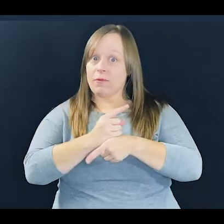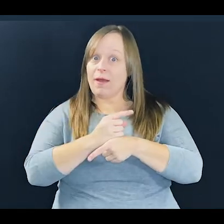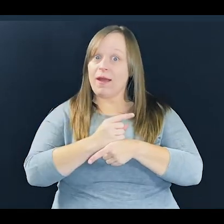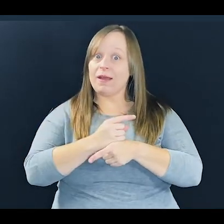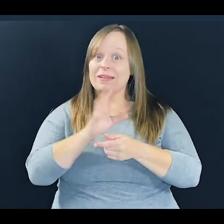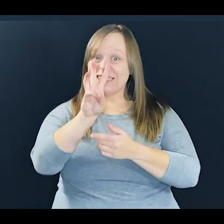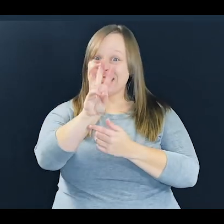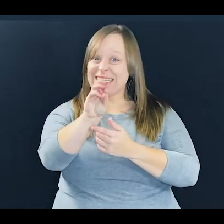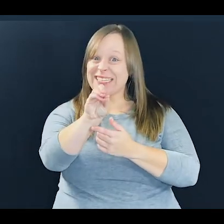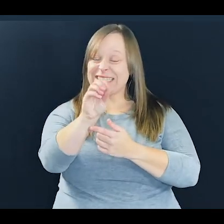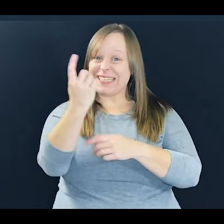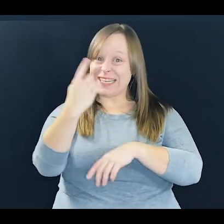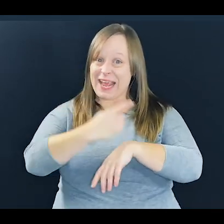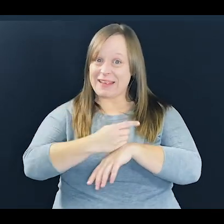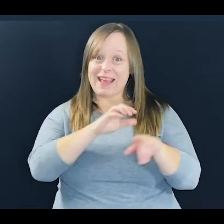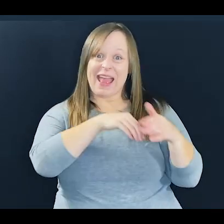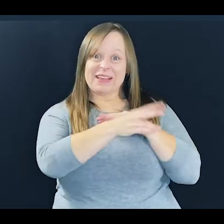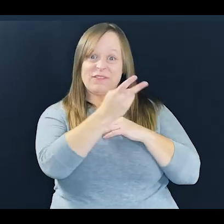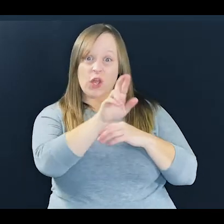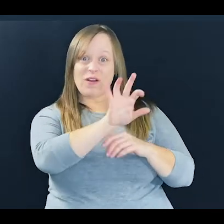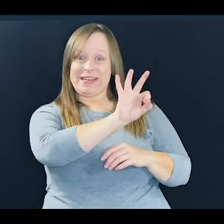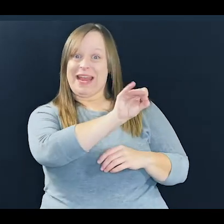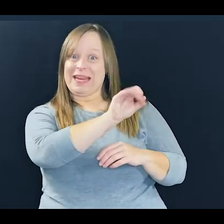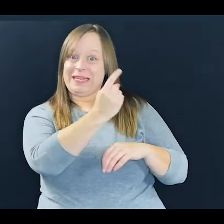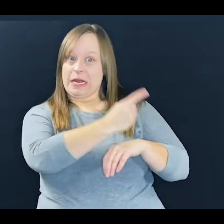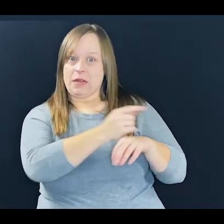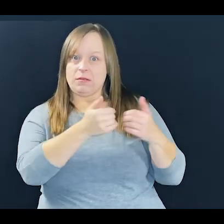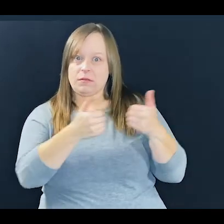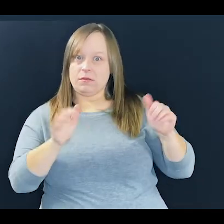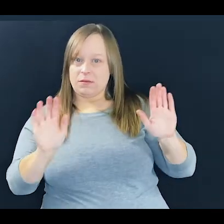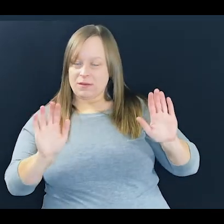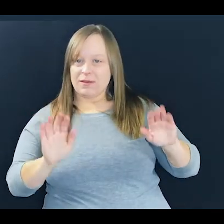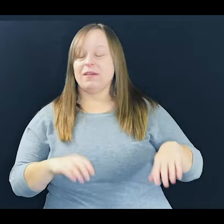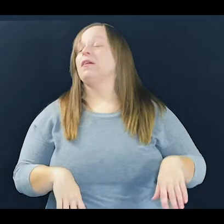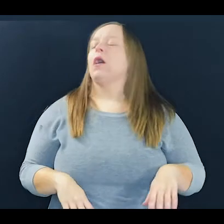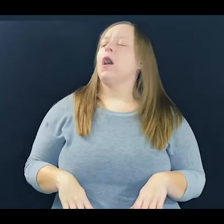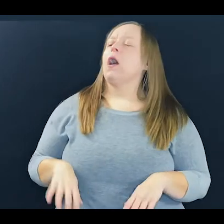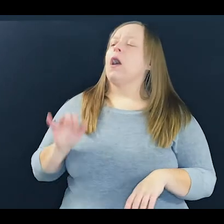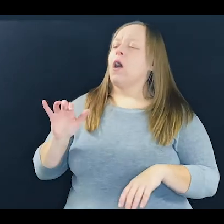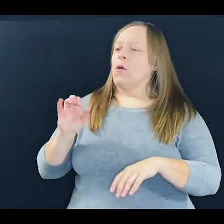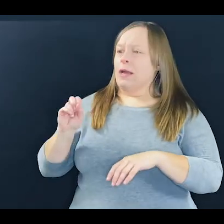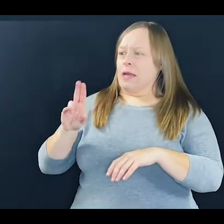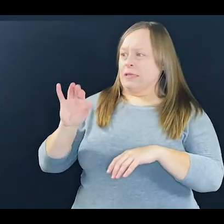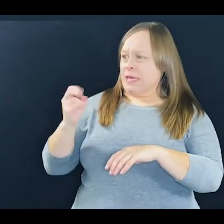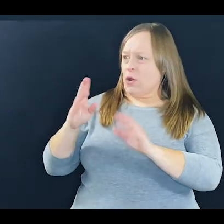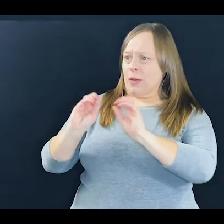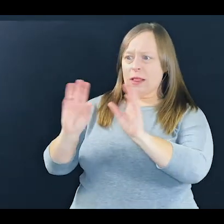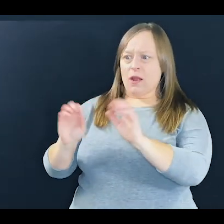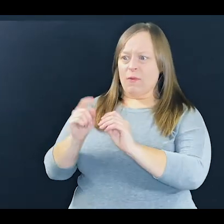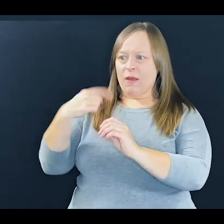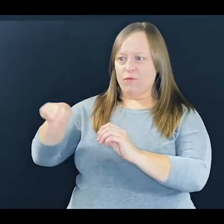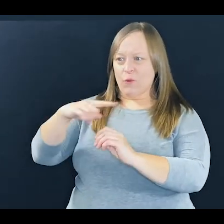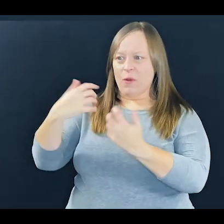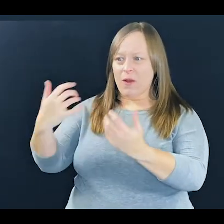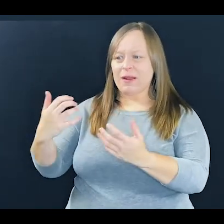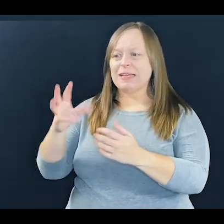So it is 60 days compared to ACCES-VR's 90 days. OK, and Sarah, I just want to clarify for our audience, so it's